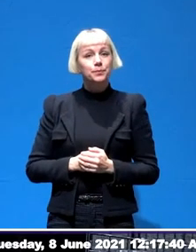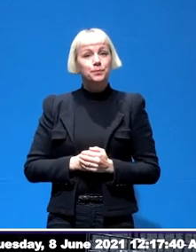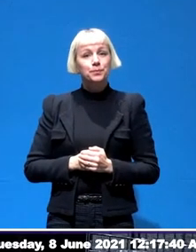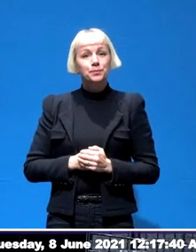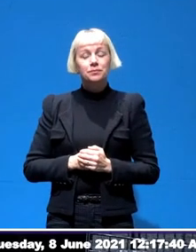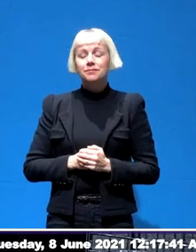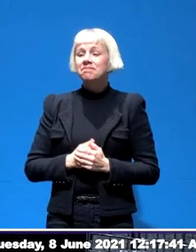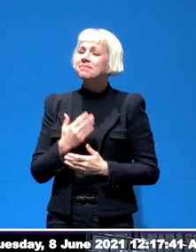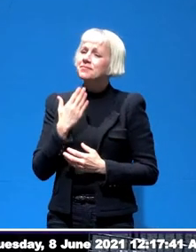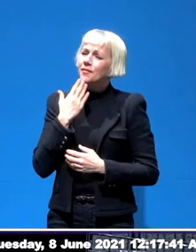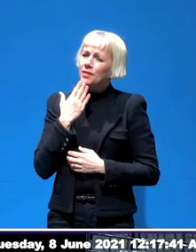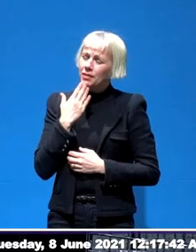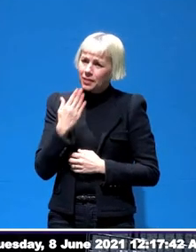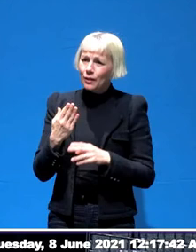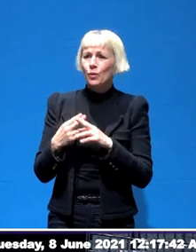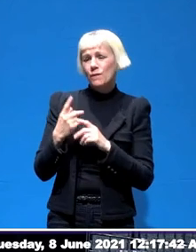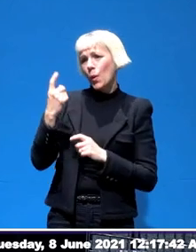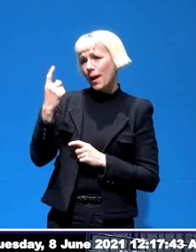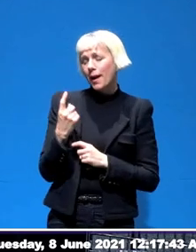Firstly, thank you very much for coming today and telling